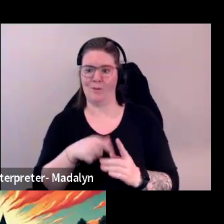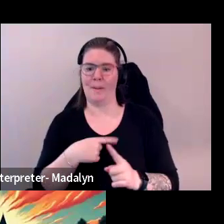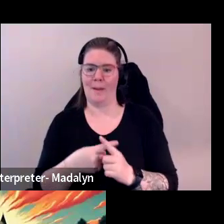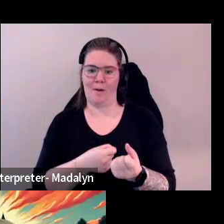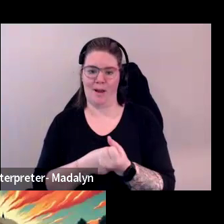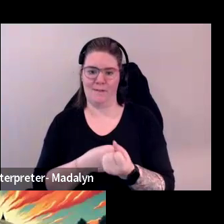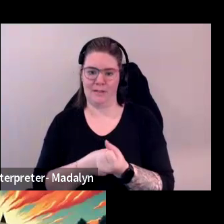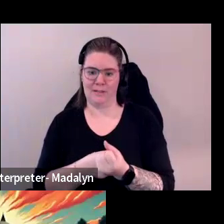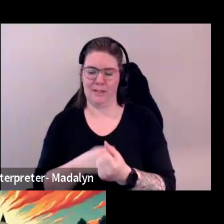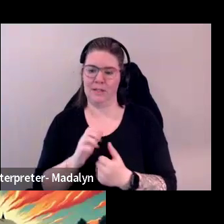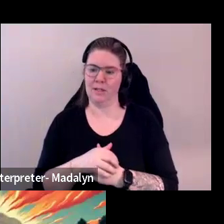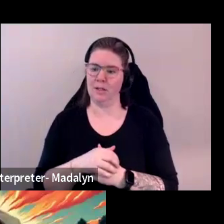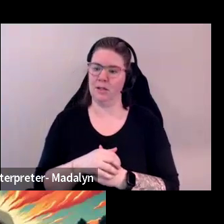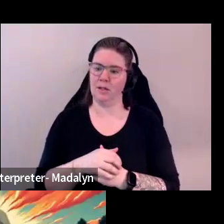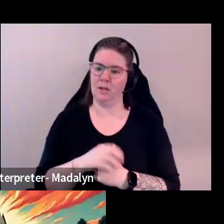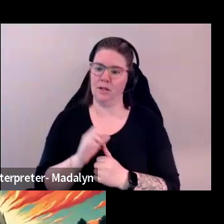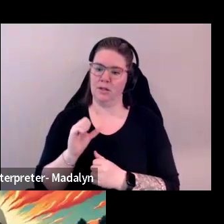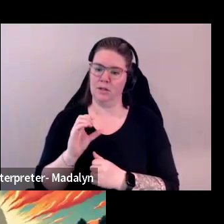Don Posh: So I think that's